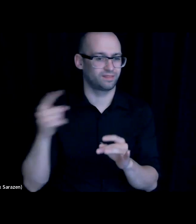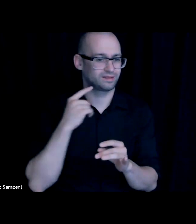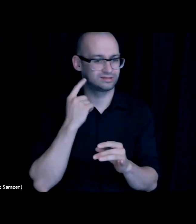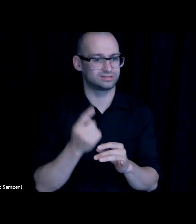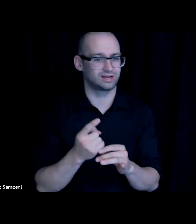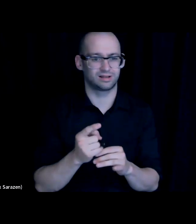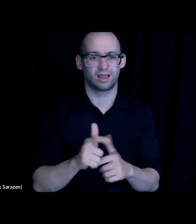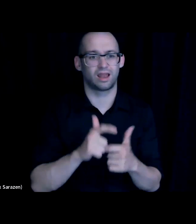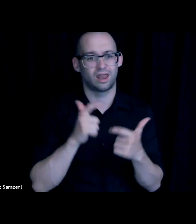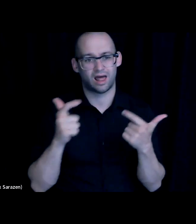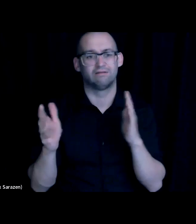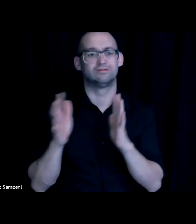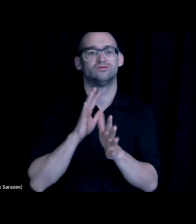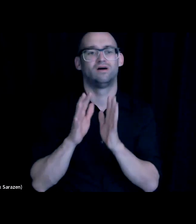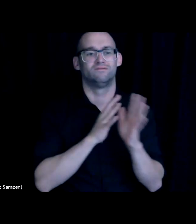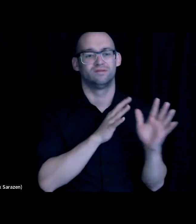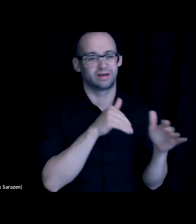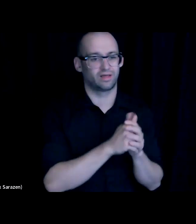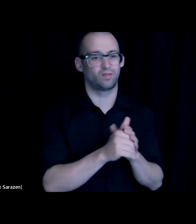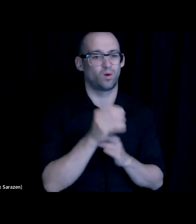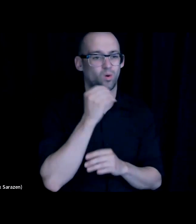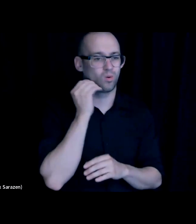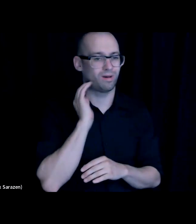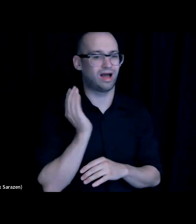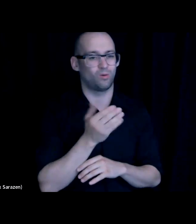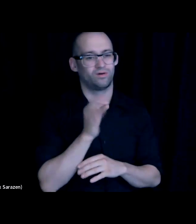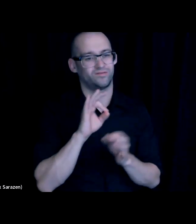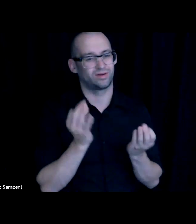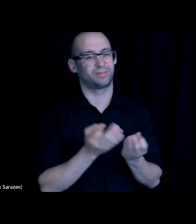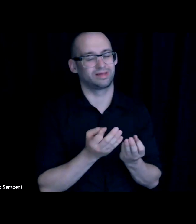lot of traffic in the home. So for our families, for example, maybe that there there's not